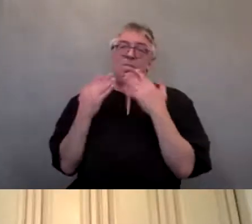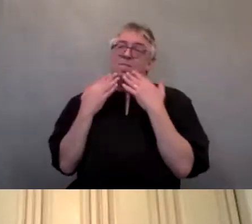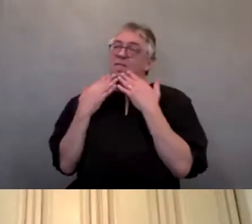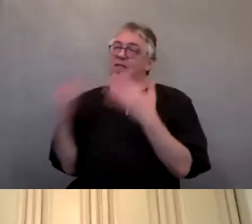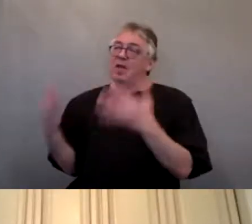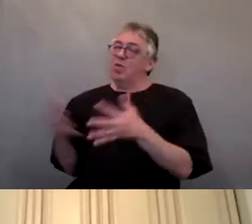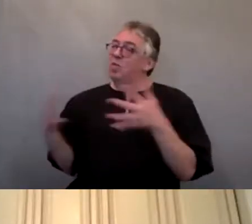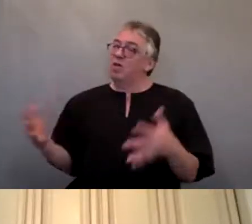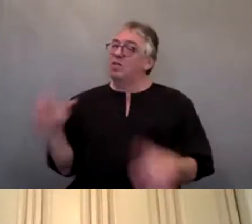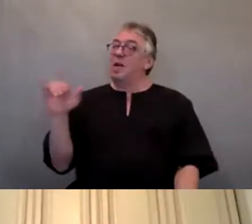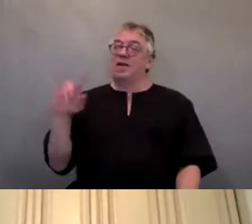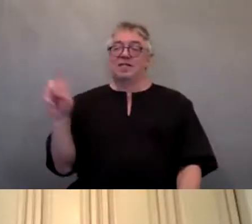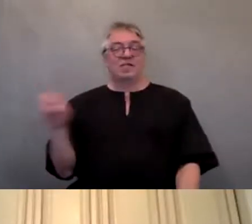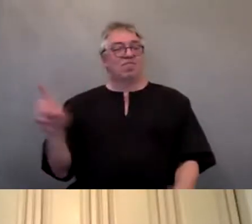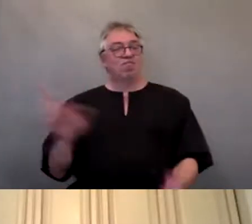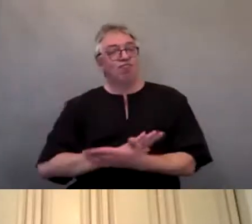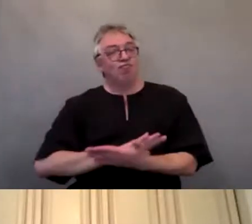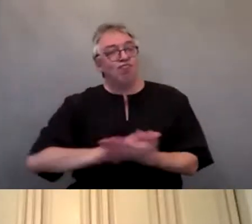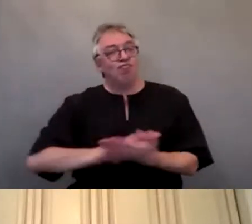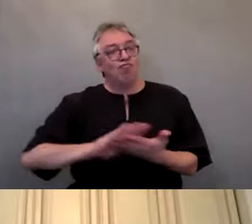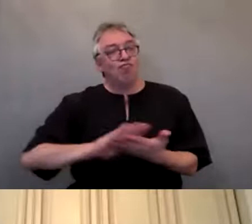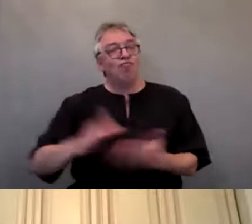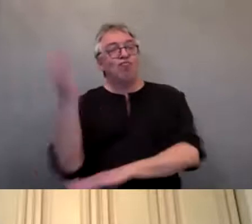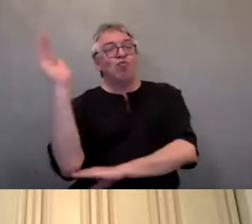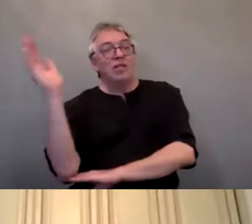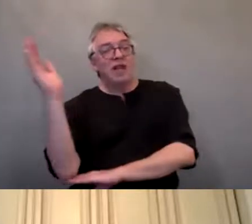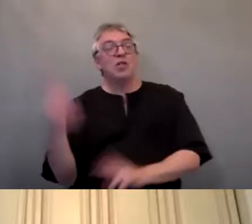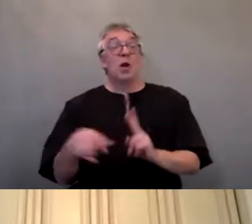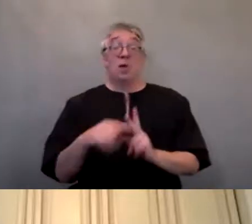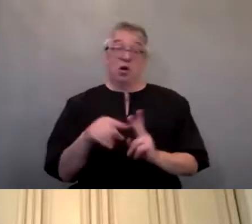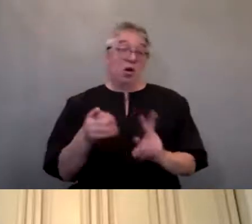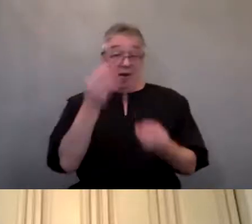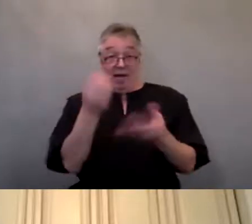experiences are like. Thank you. >> AVI BLAU: Thank you very much